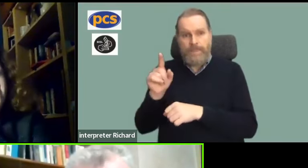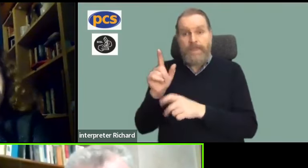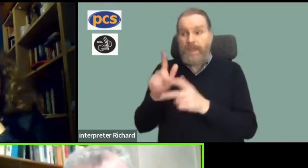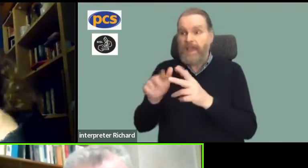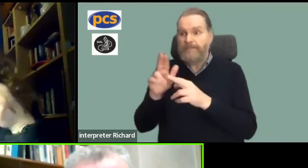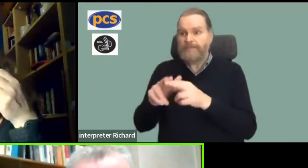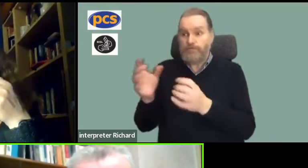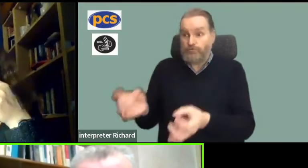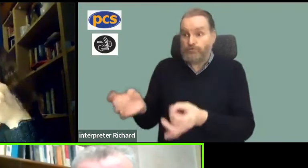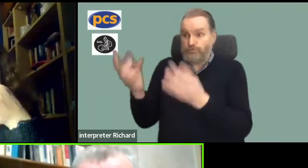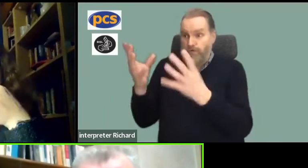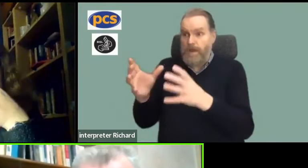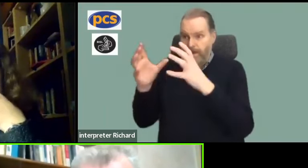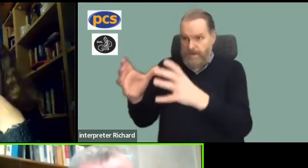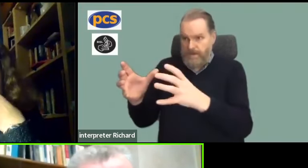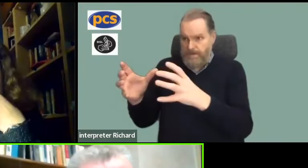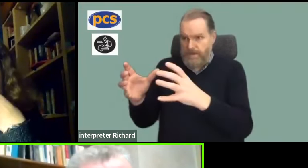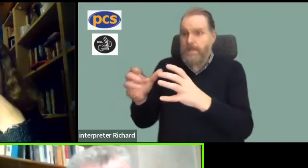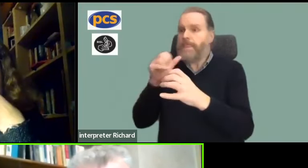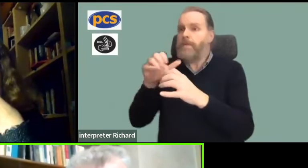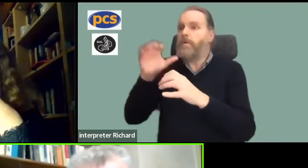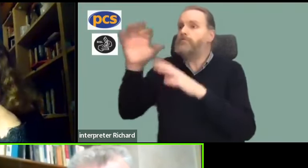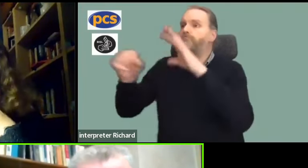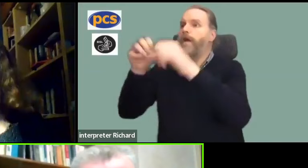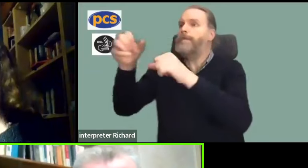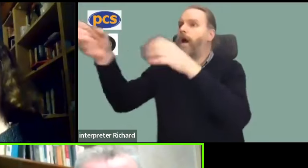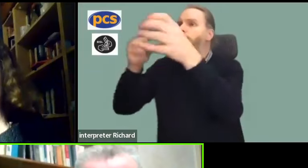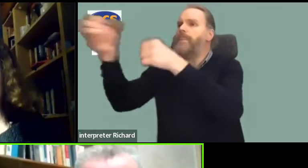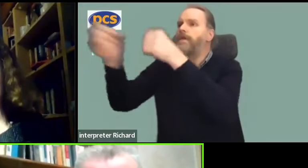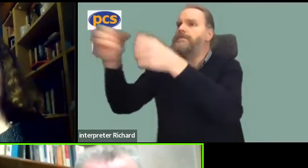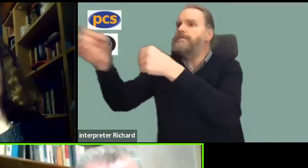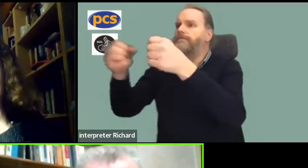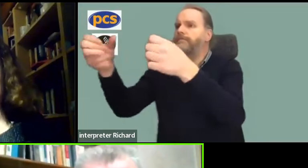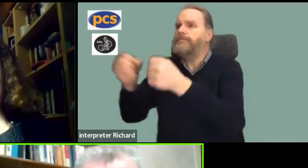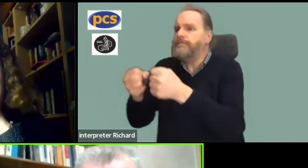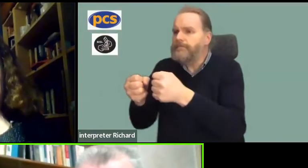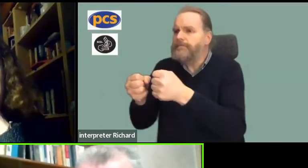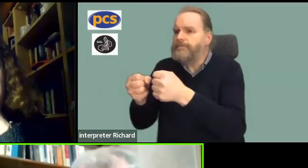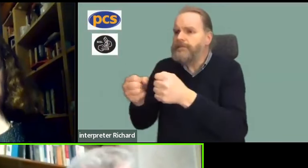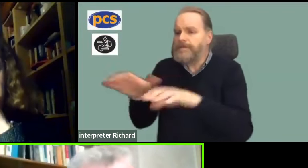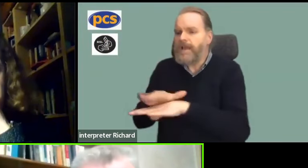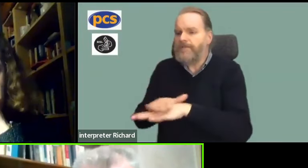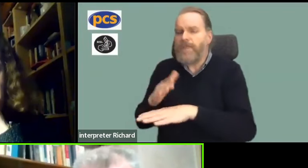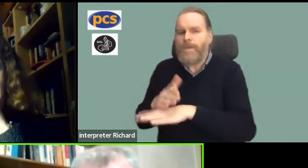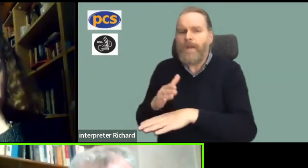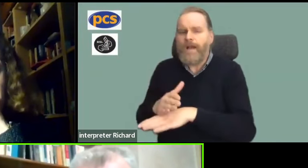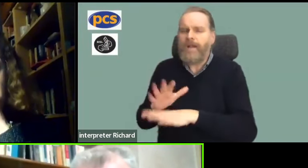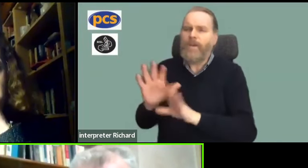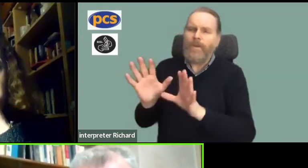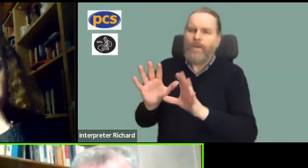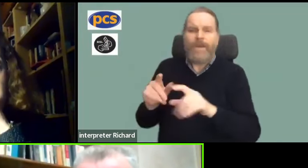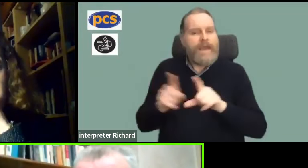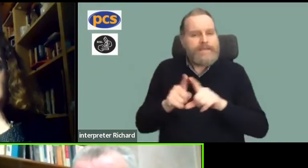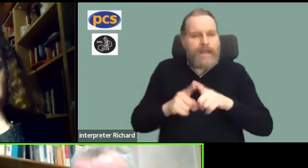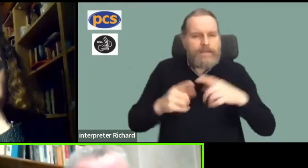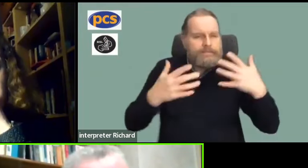They know that the threat of then calling those groups of workers out will put them off off. So it's gonna be a little bit of Captain mouse but when in